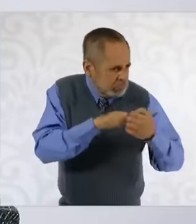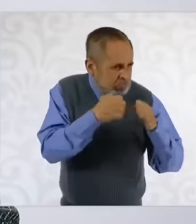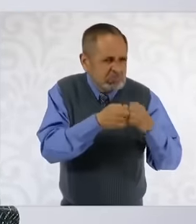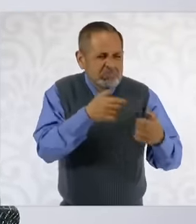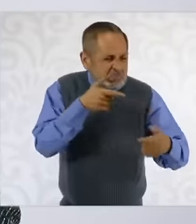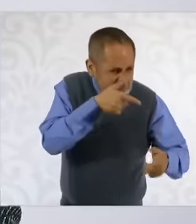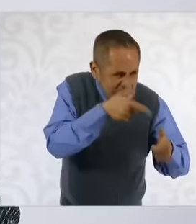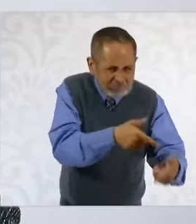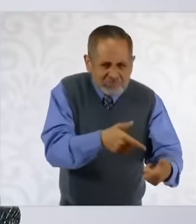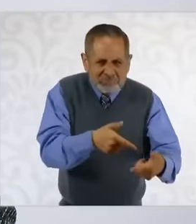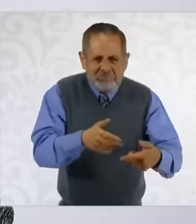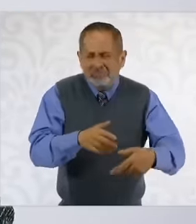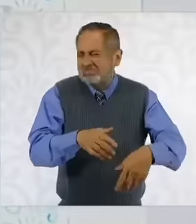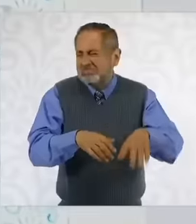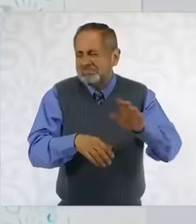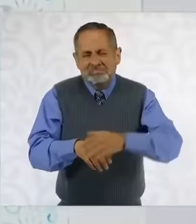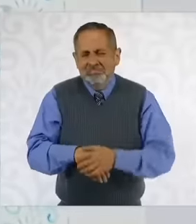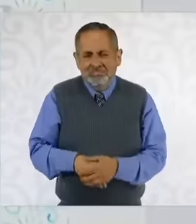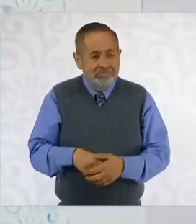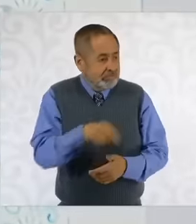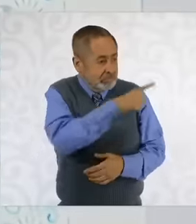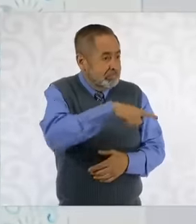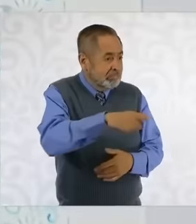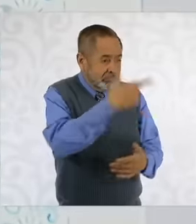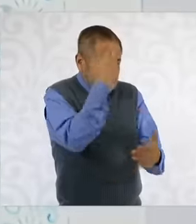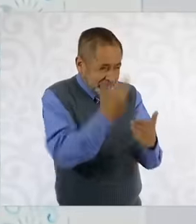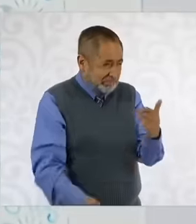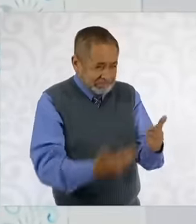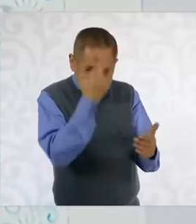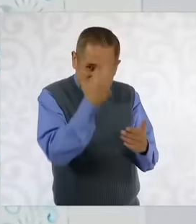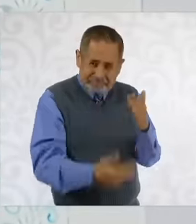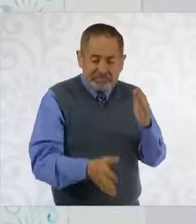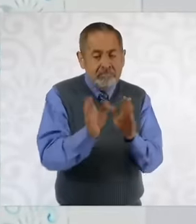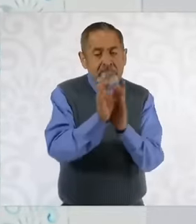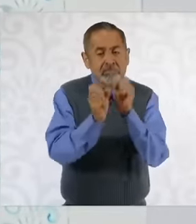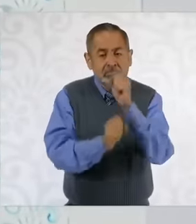for The fact that they are violating the Constitution is what they